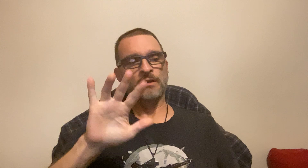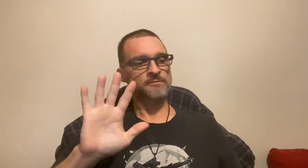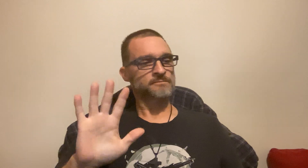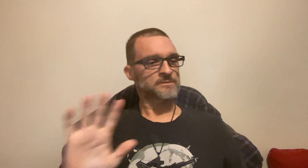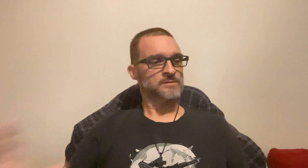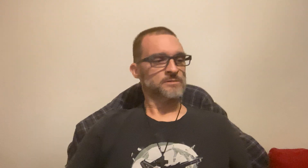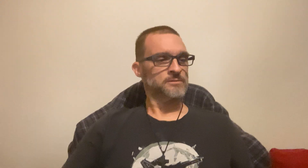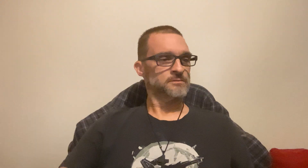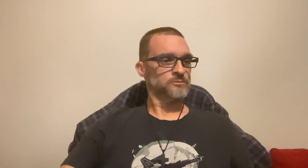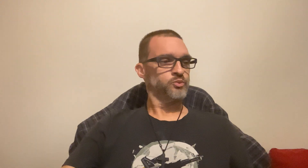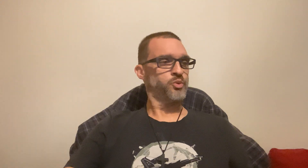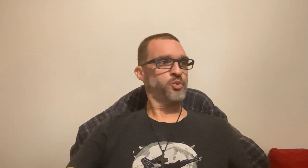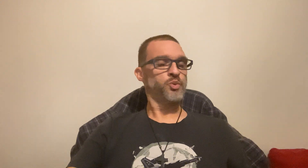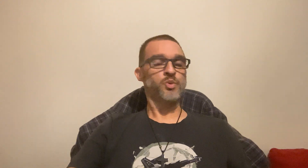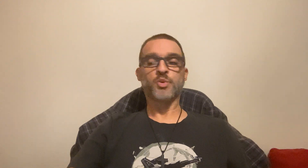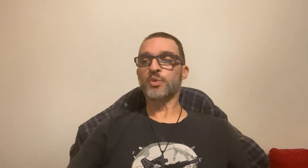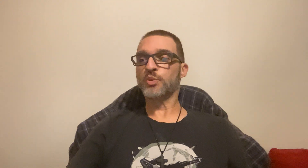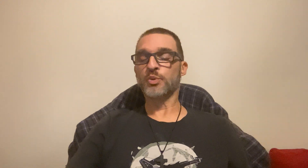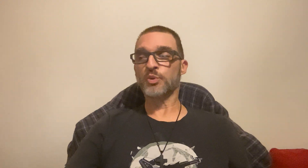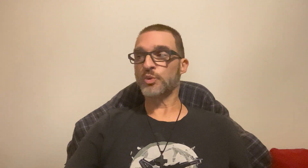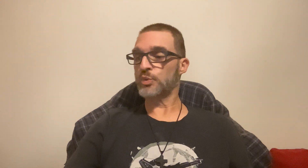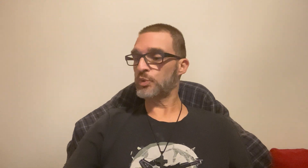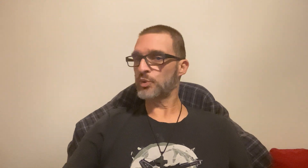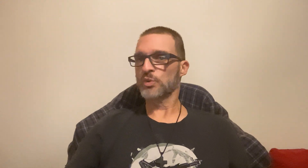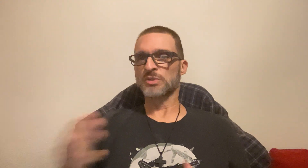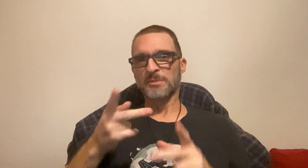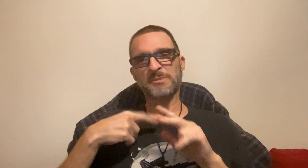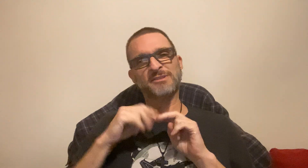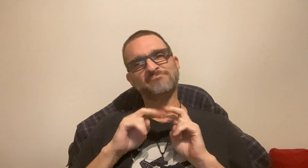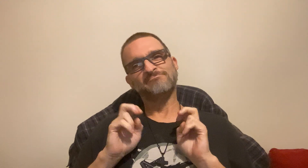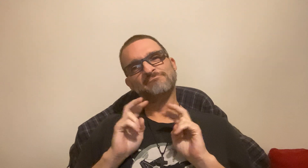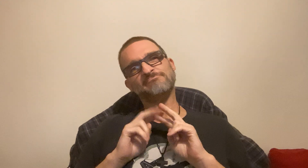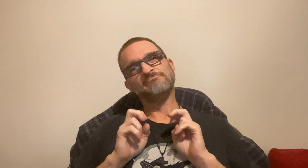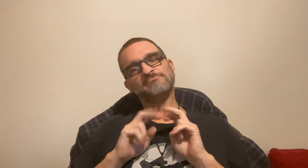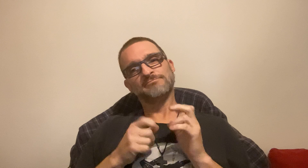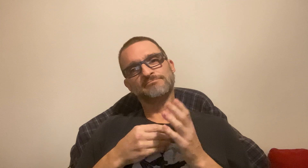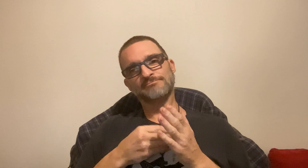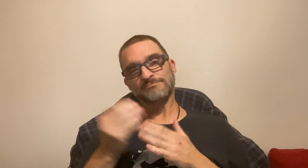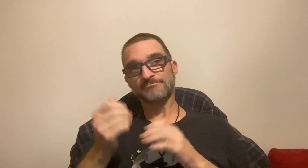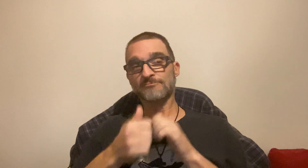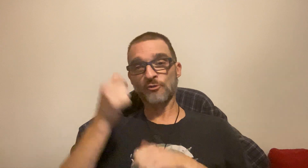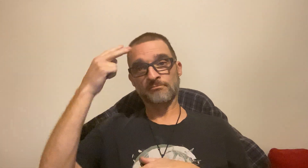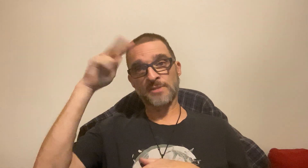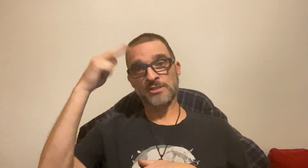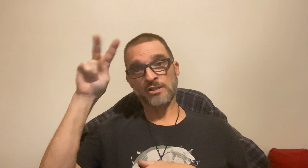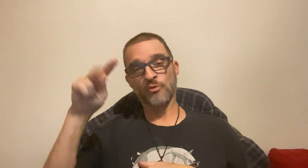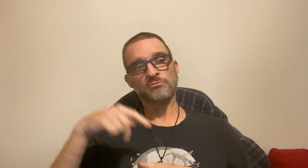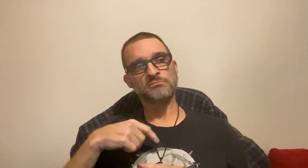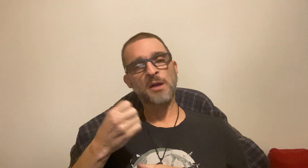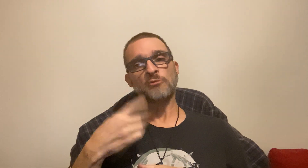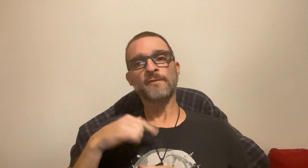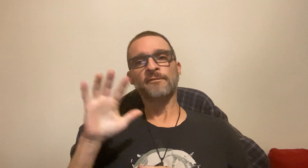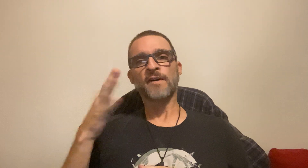Then that. *whew* With some people that came to garage sale, I was checking them out. Most were Mexicans.